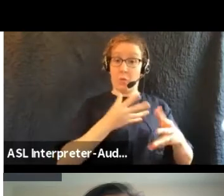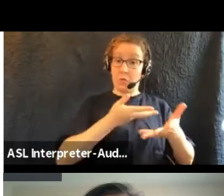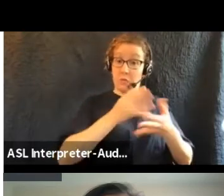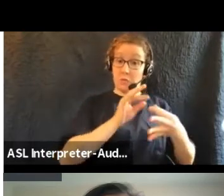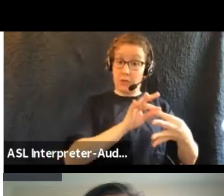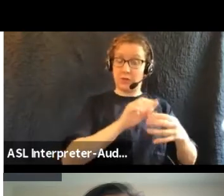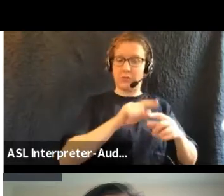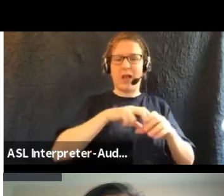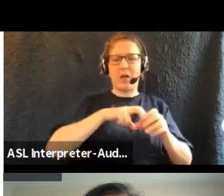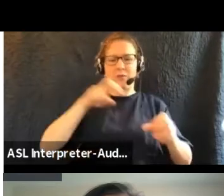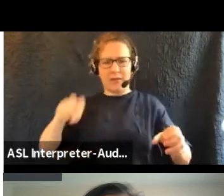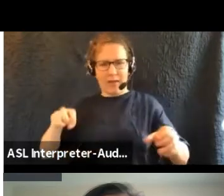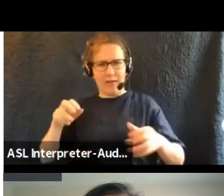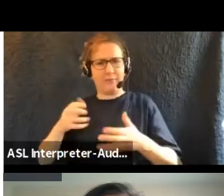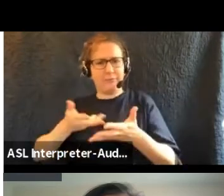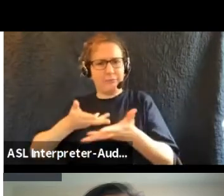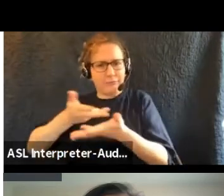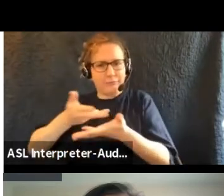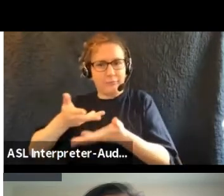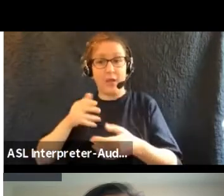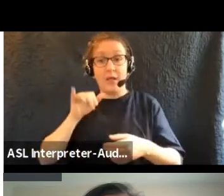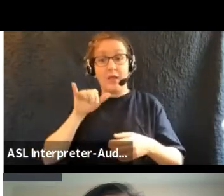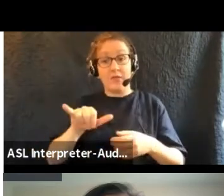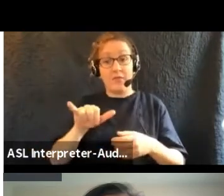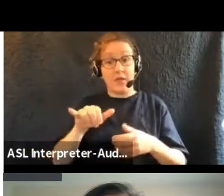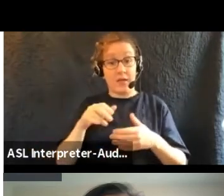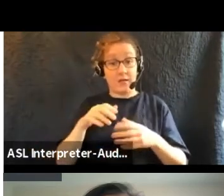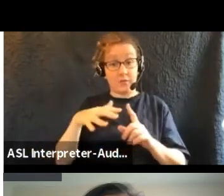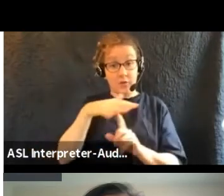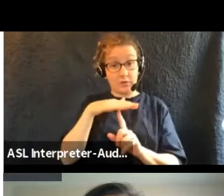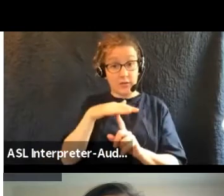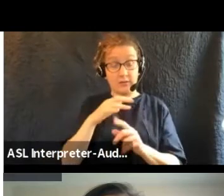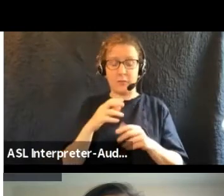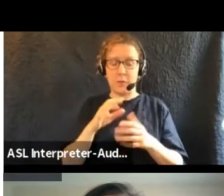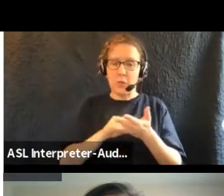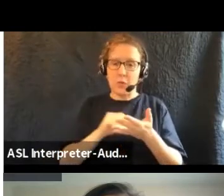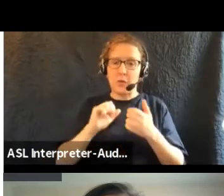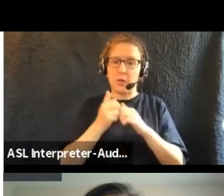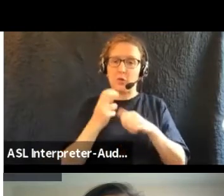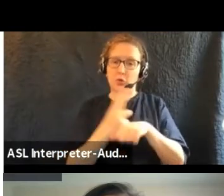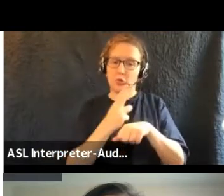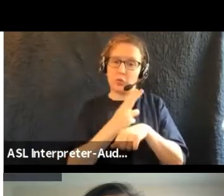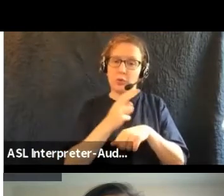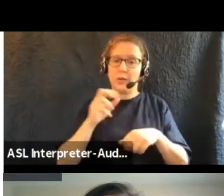In that context I learned a bit how to utilize things like Skype and Zoom and Google Hangouts.